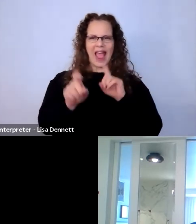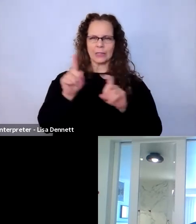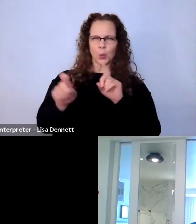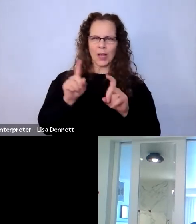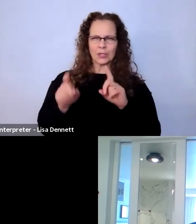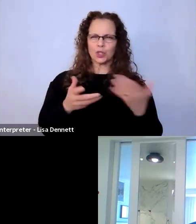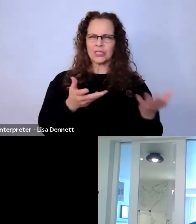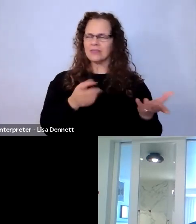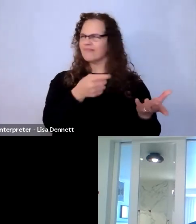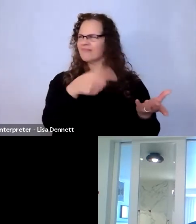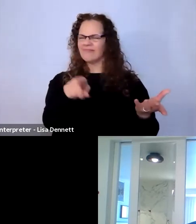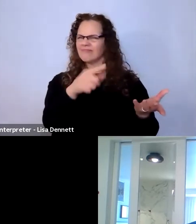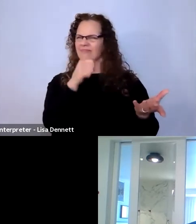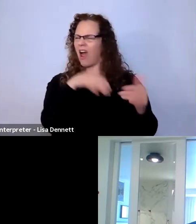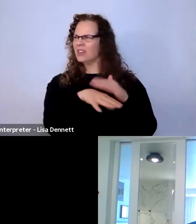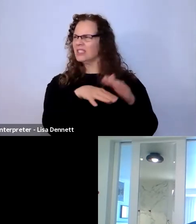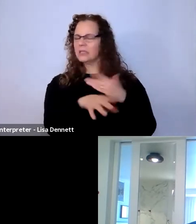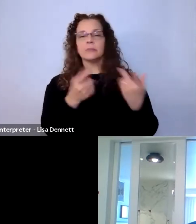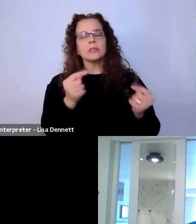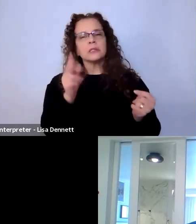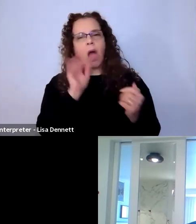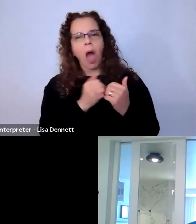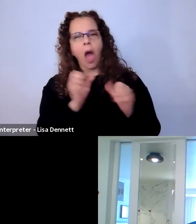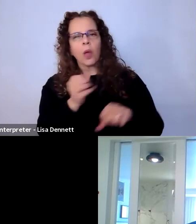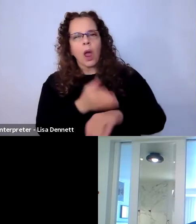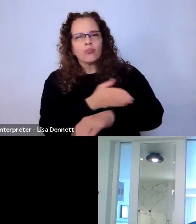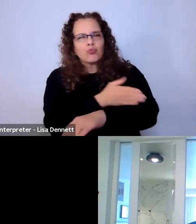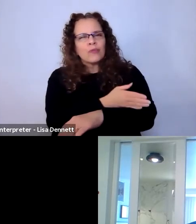try and see if you can improve the situation at your own at home, really,